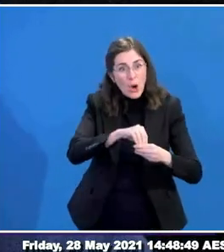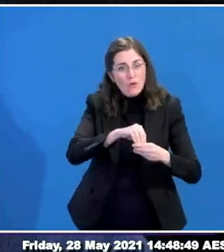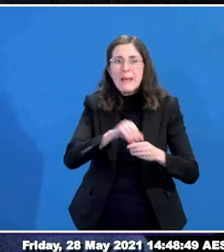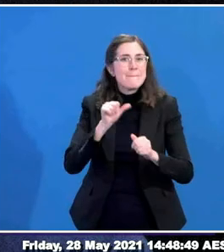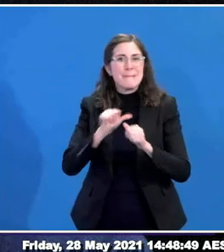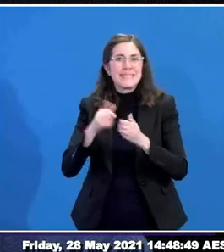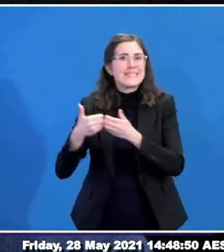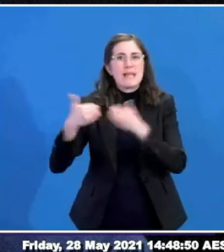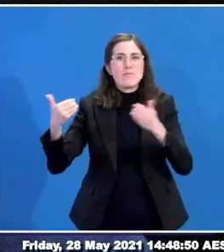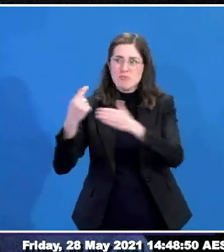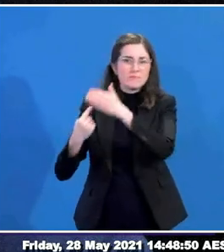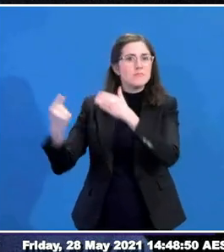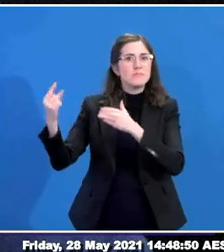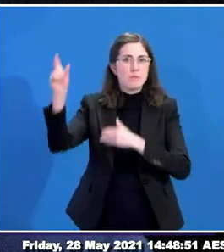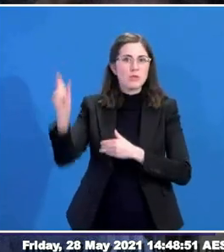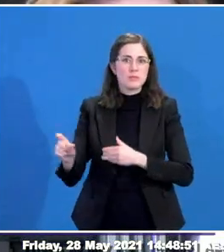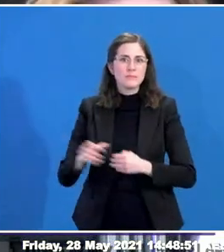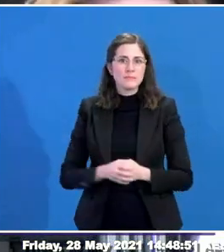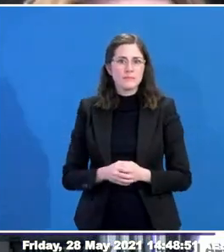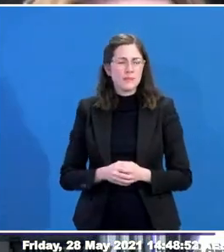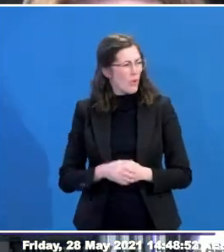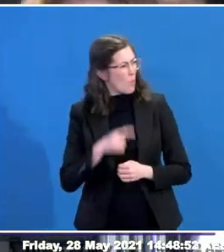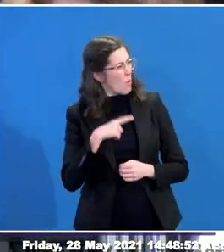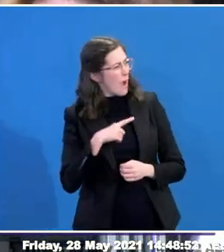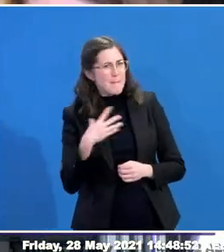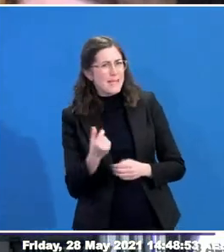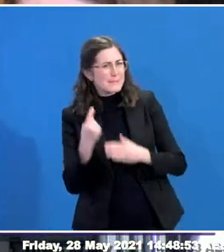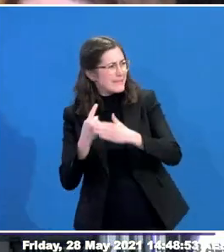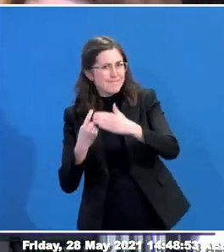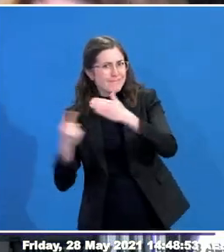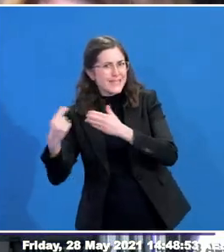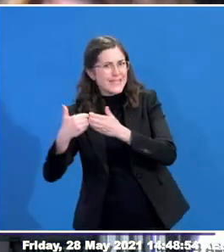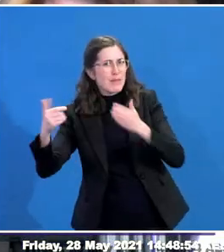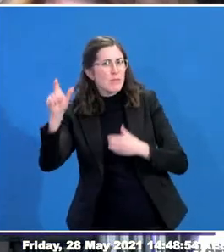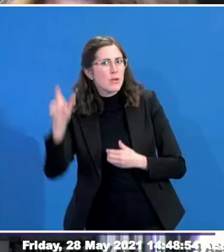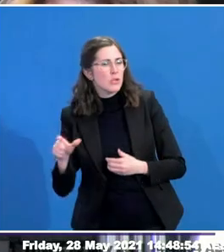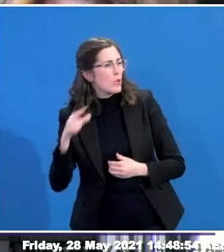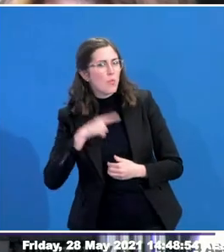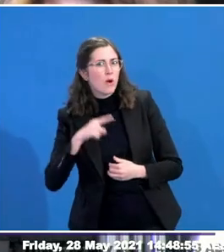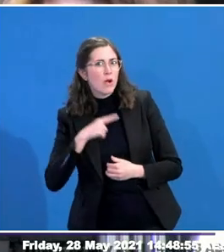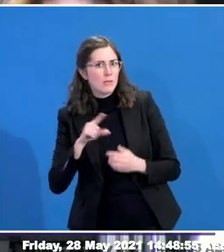an independent investigation. Why? What do you propose to do with the report that comes from it?